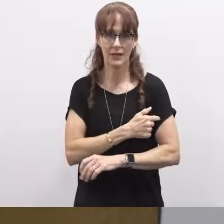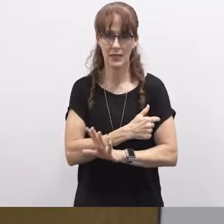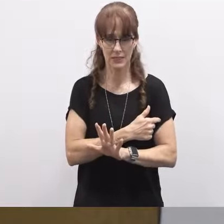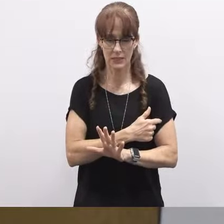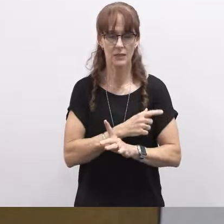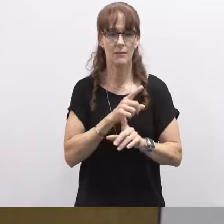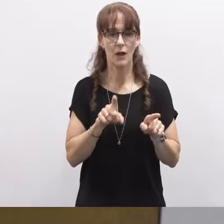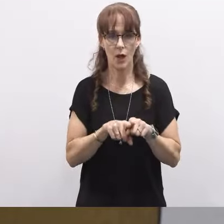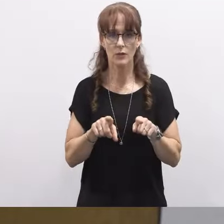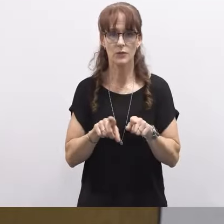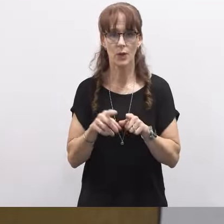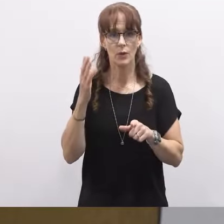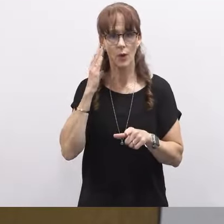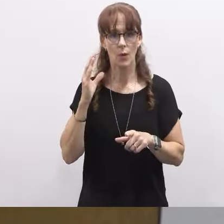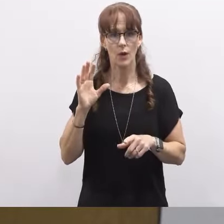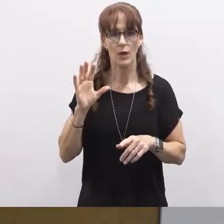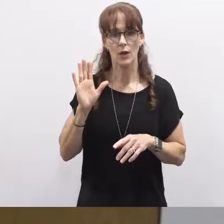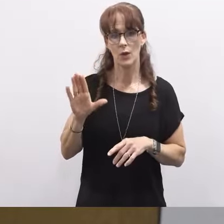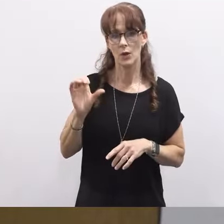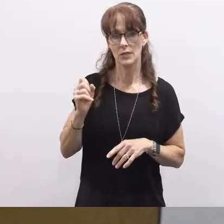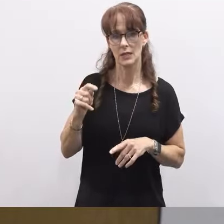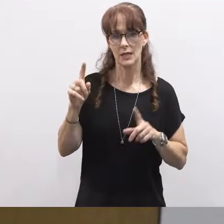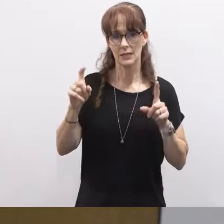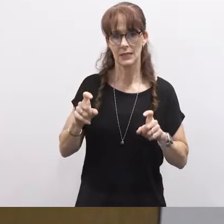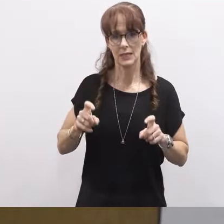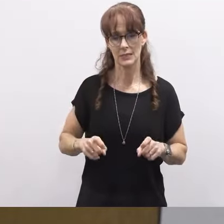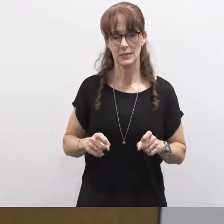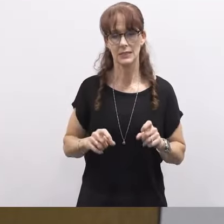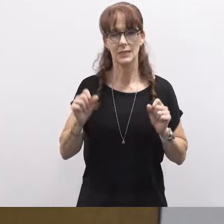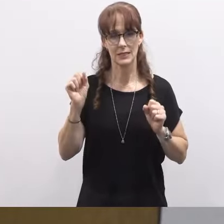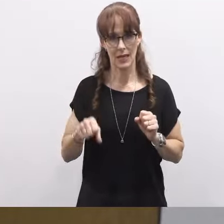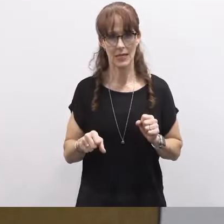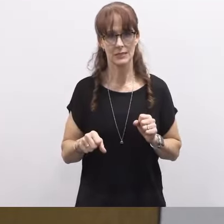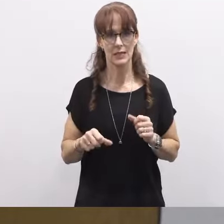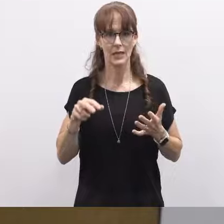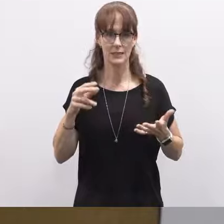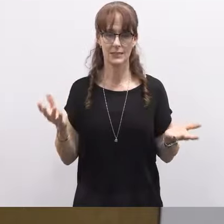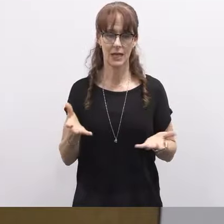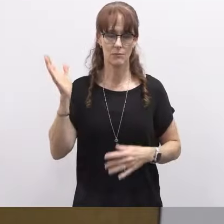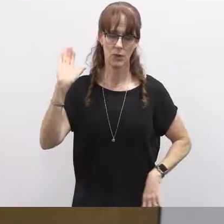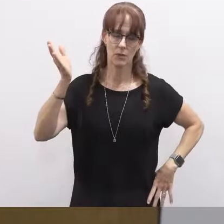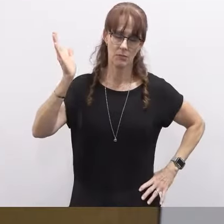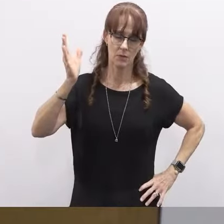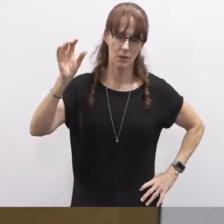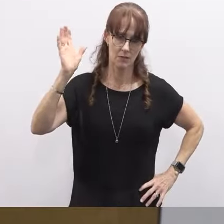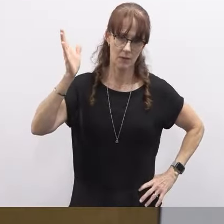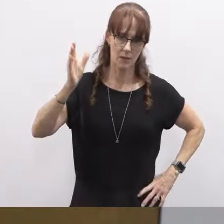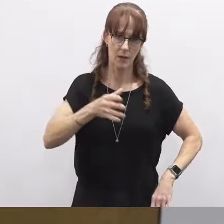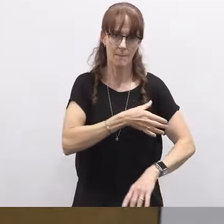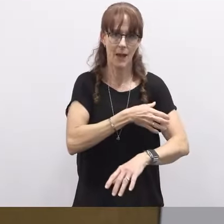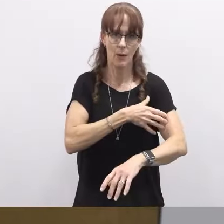but it's also knowing your status and getting tested. So yes, I can stand here and preach about the power of the vaccine.